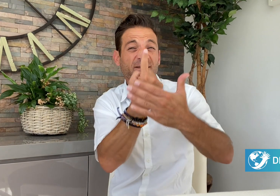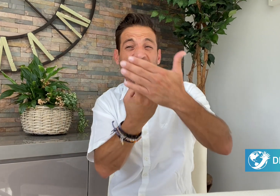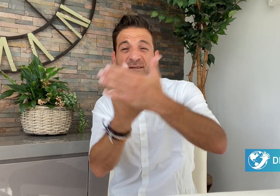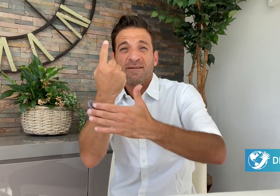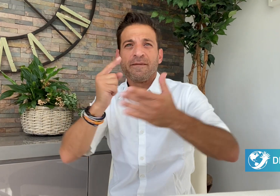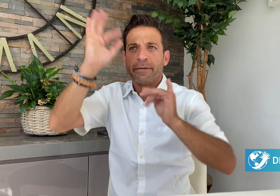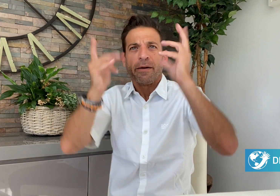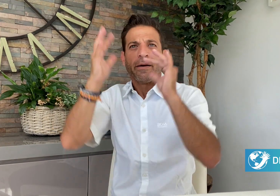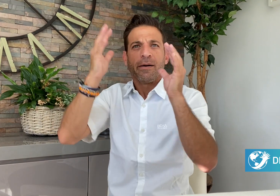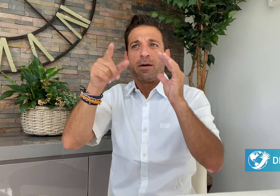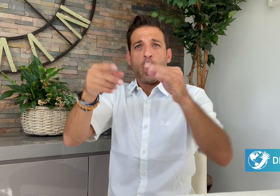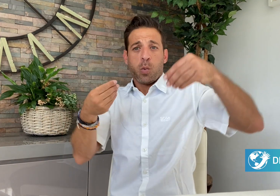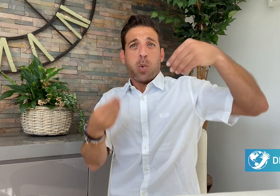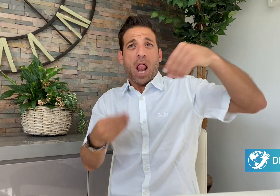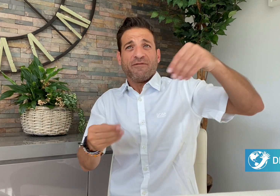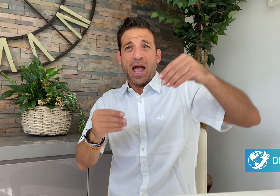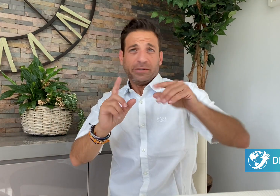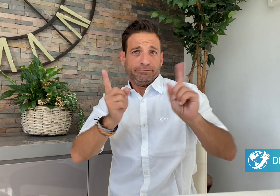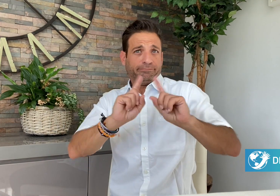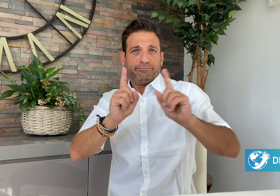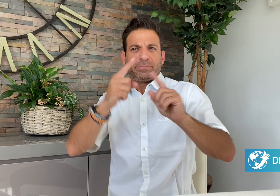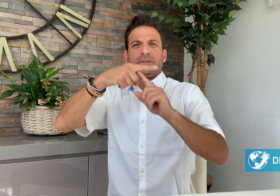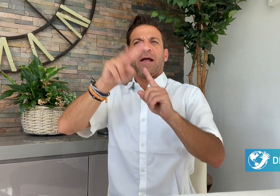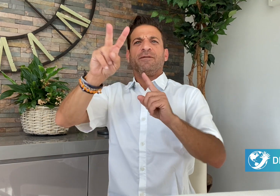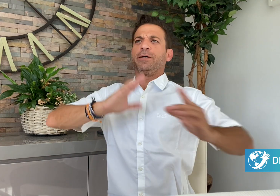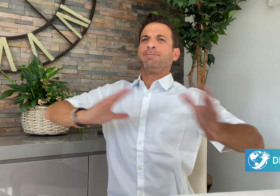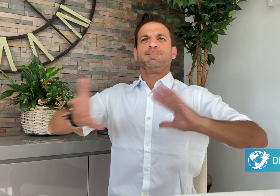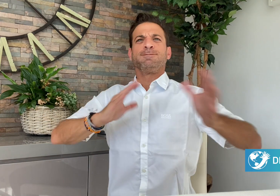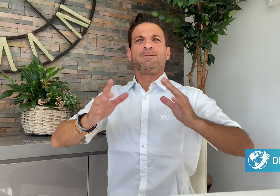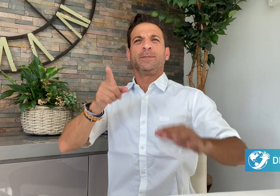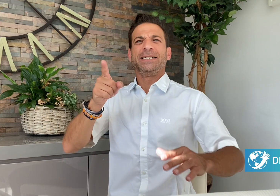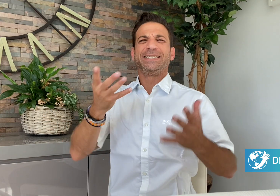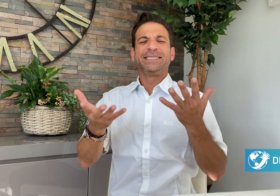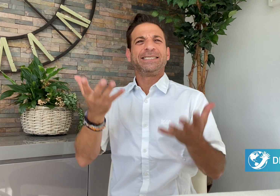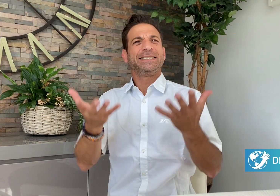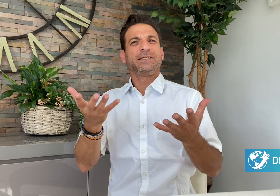up on TV. One possible solution to this is to hire Certified